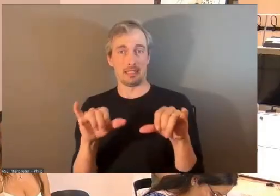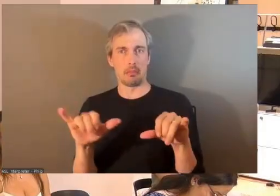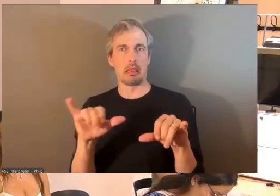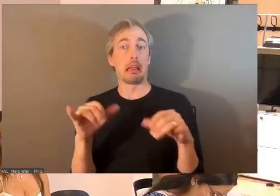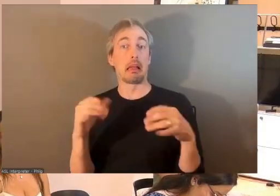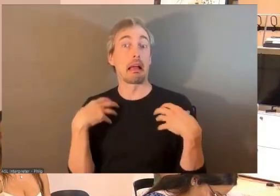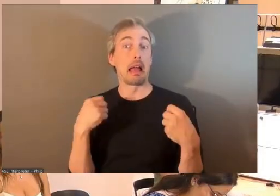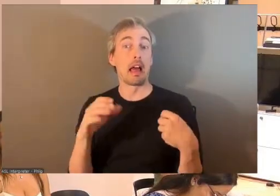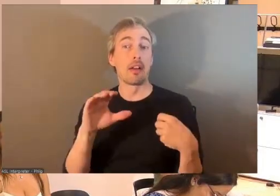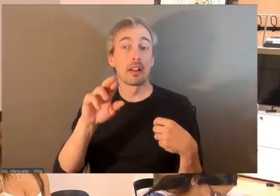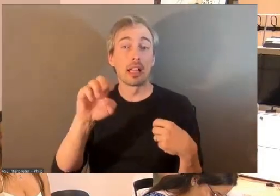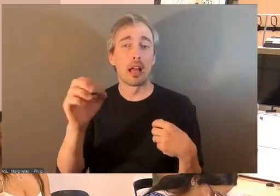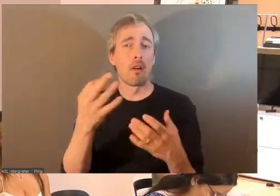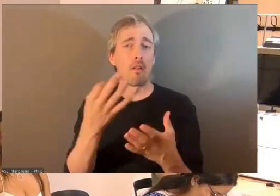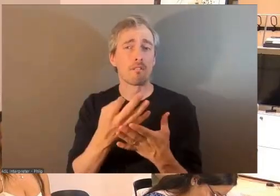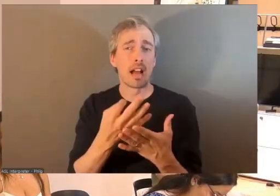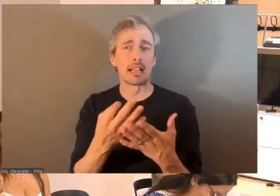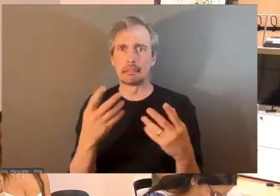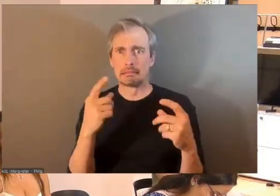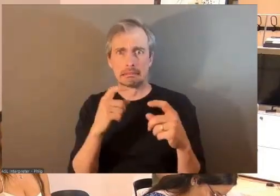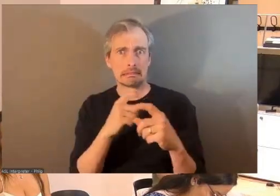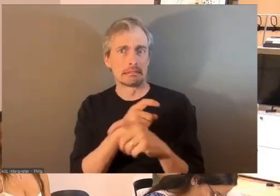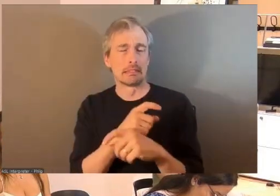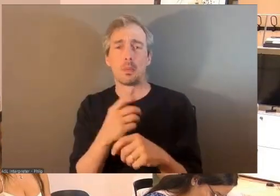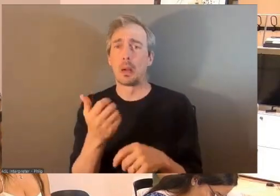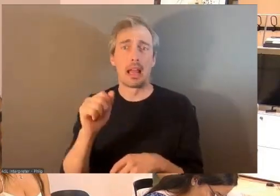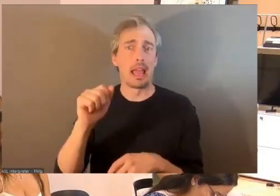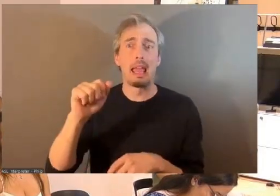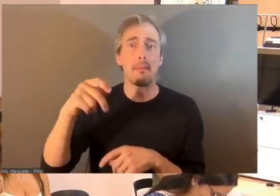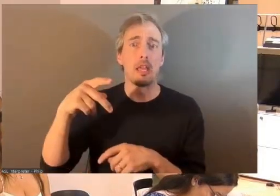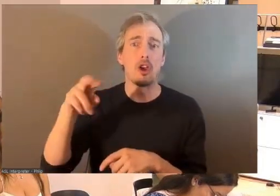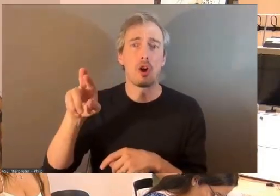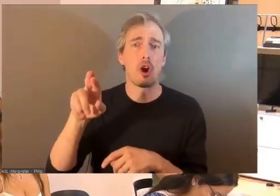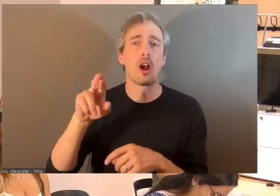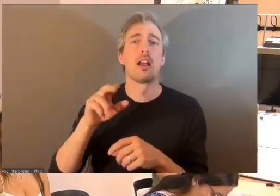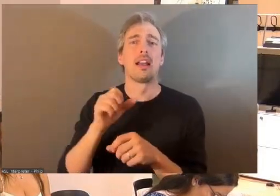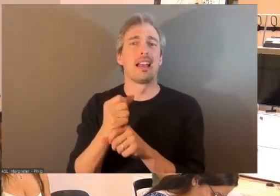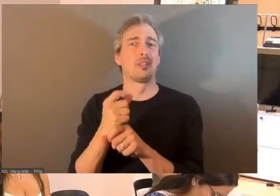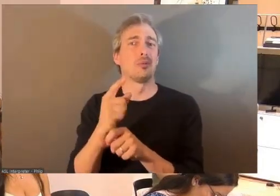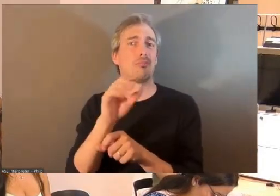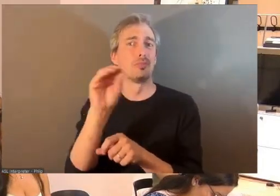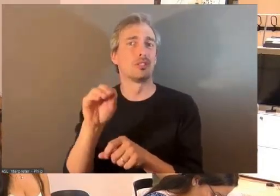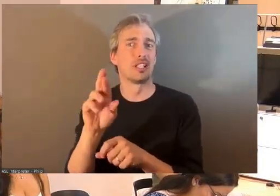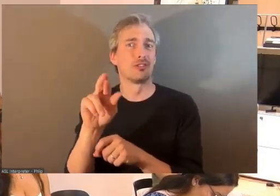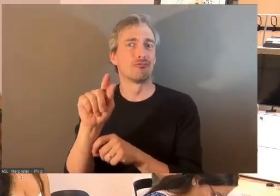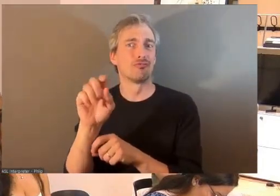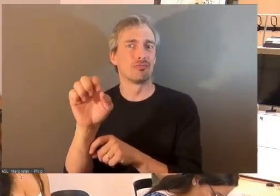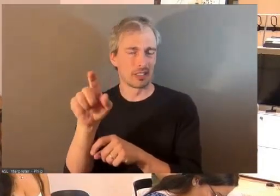annual percentage rate example -- how do you make those more accessible for people with limited English proficiency?